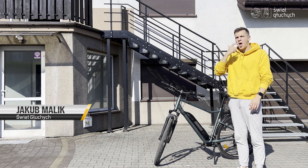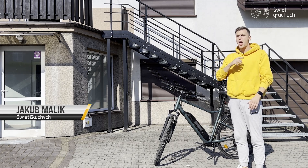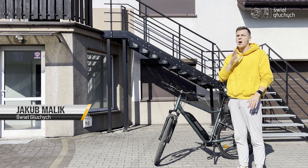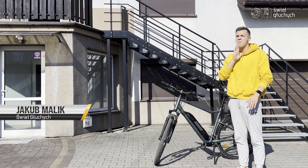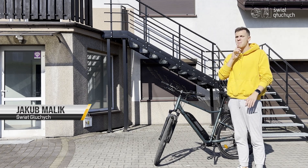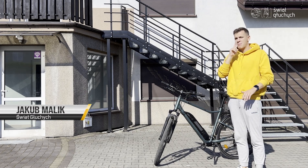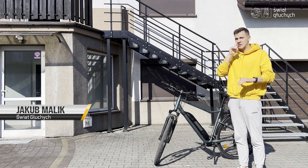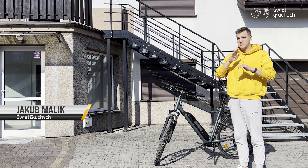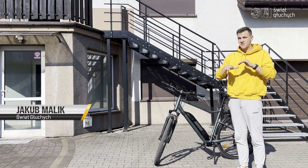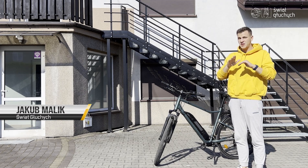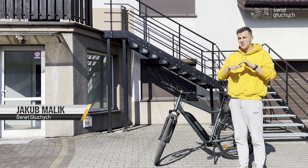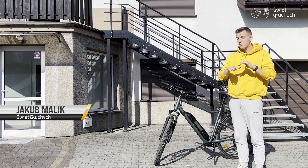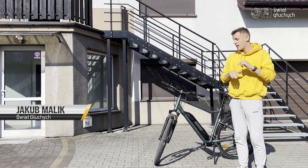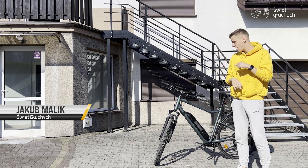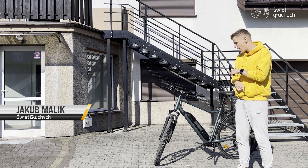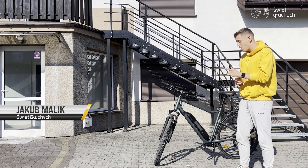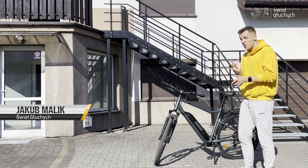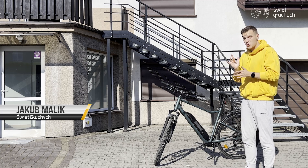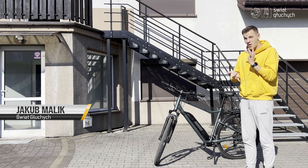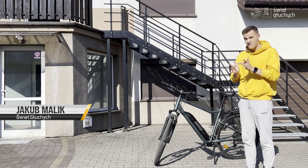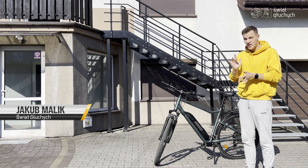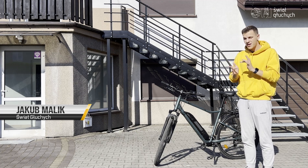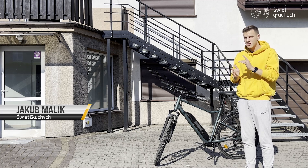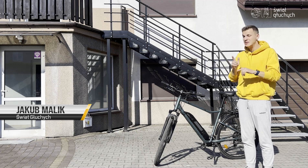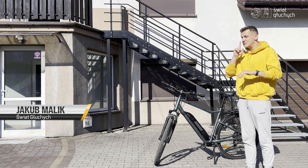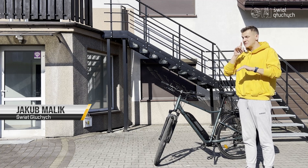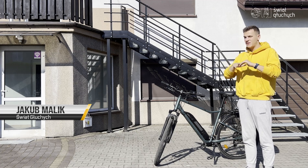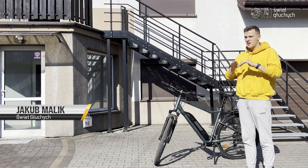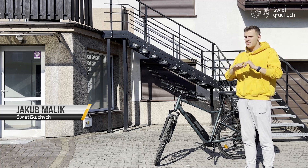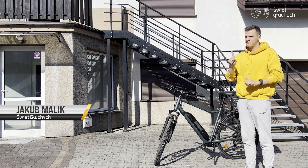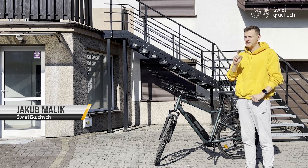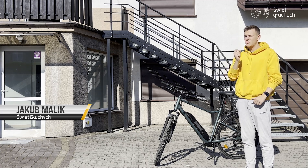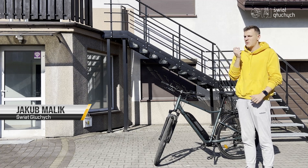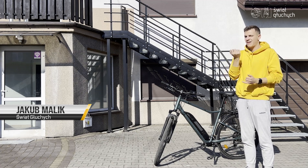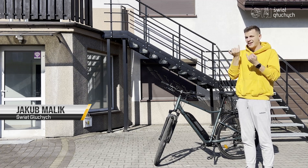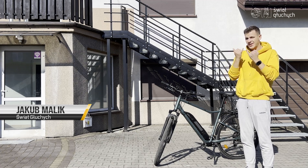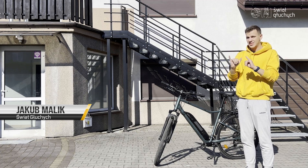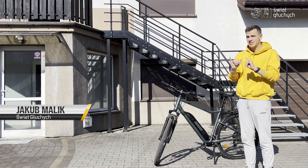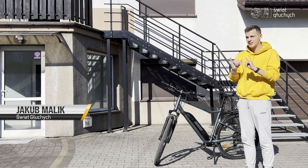I'm an ordinary layman, but this bike is not exactly an ordinary bike.